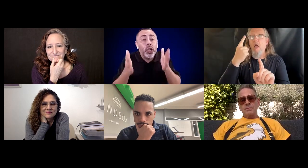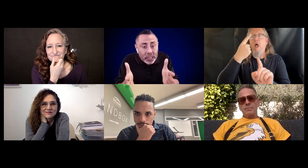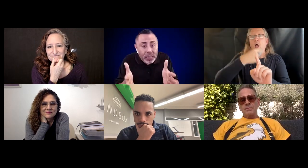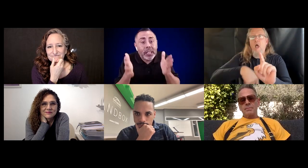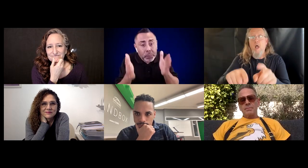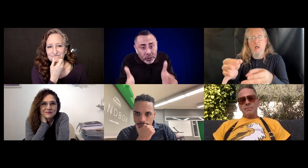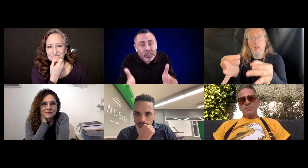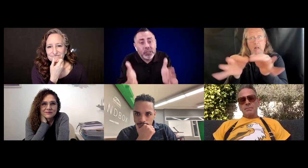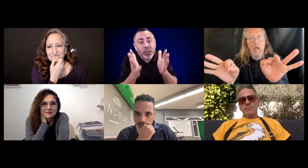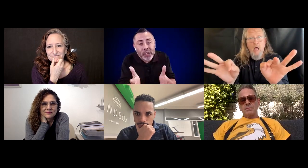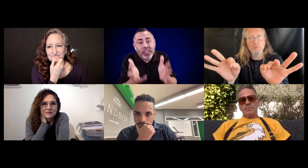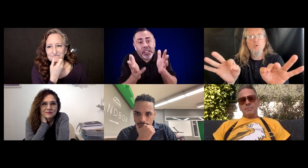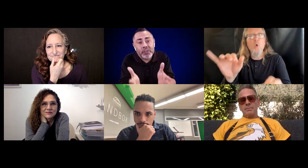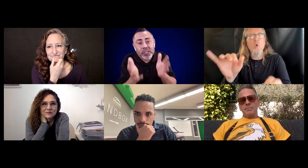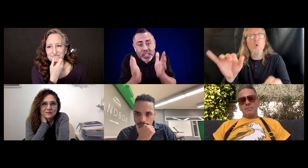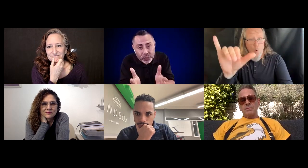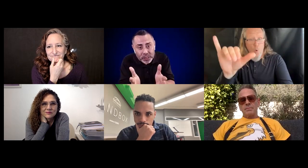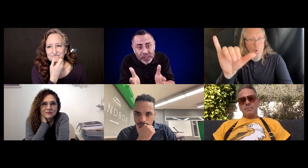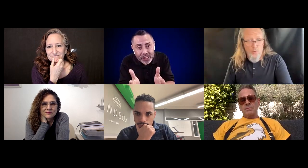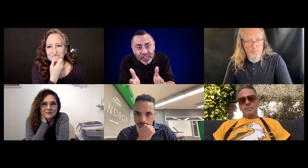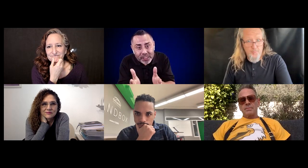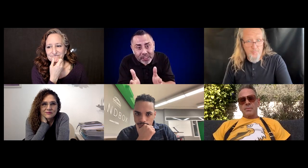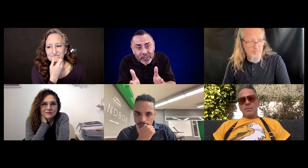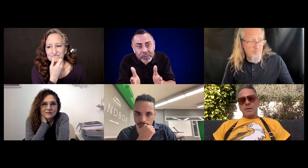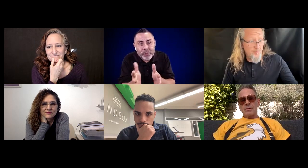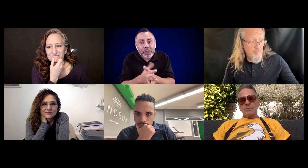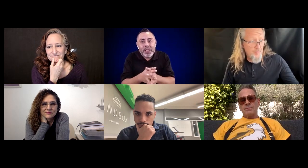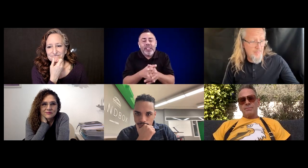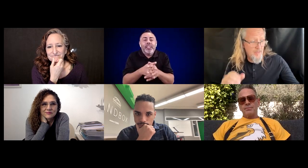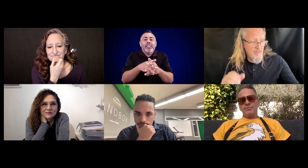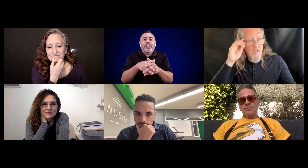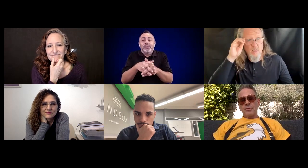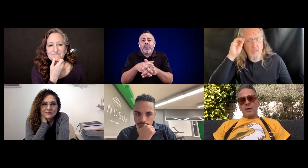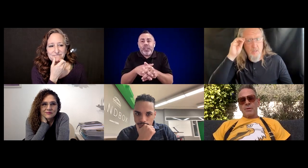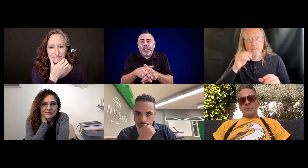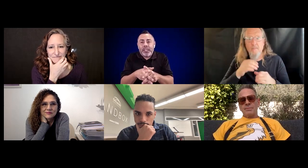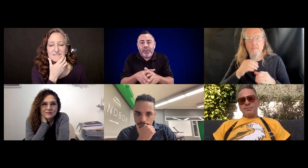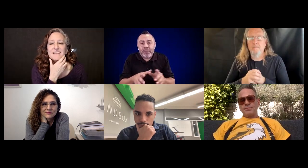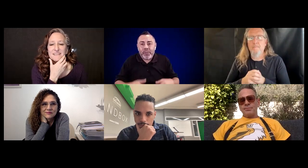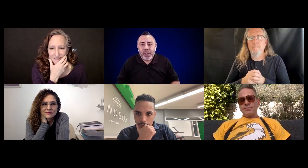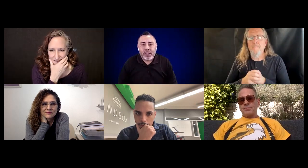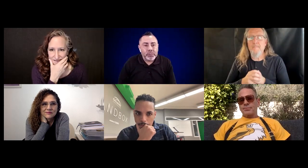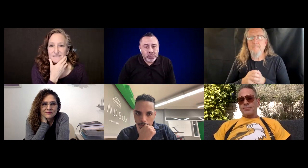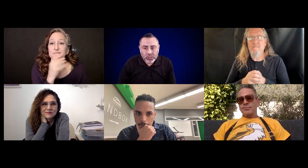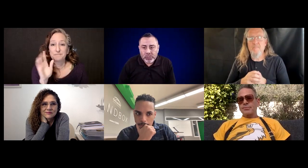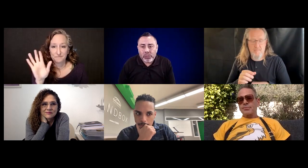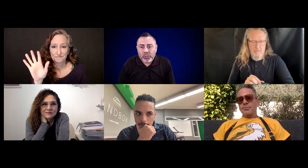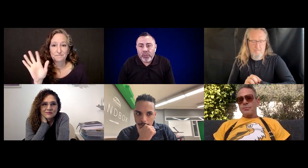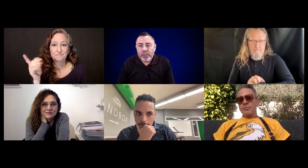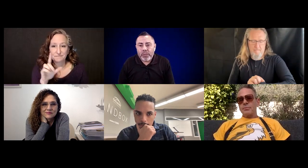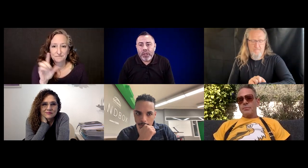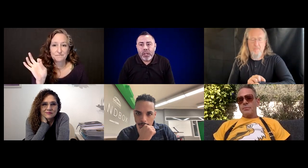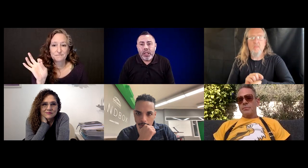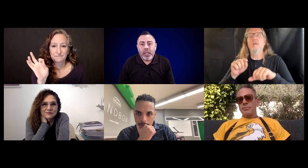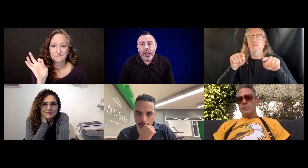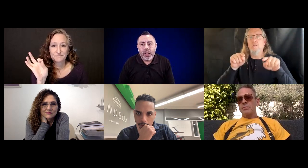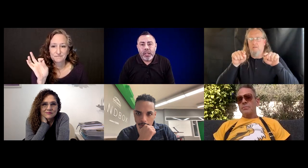We are looking at the person we're having a conversation with